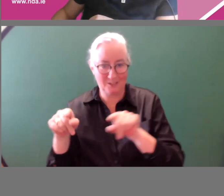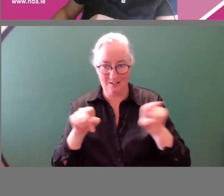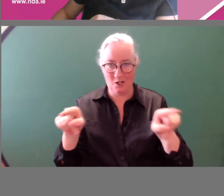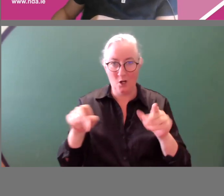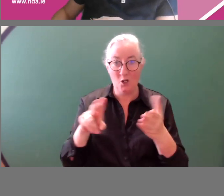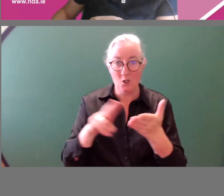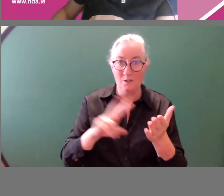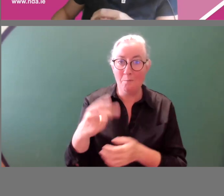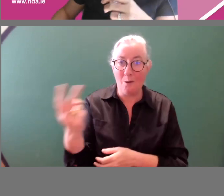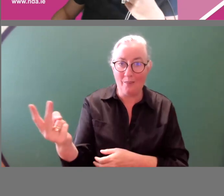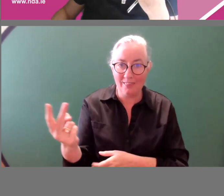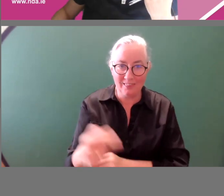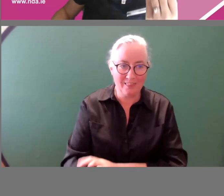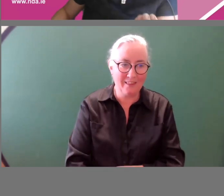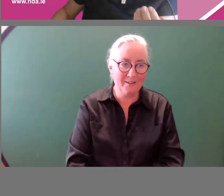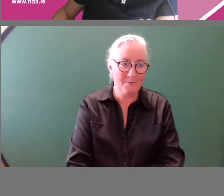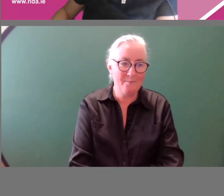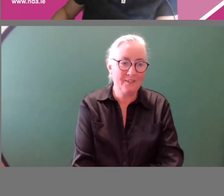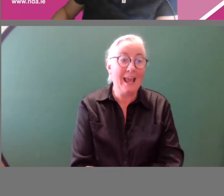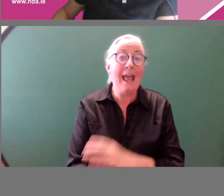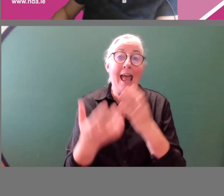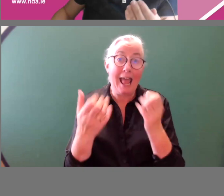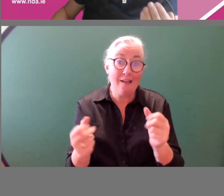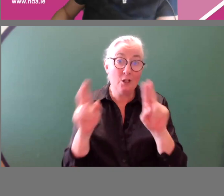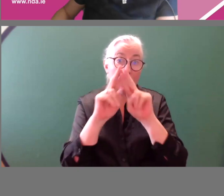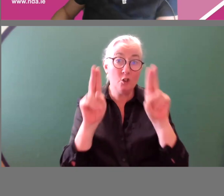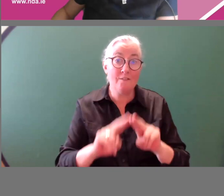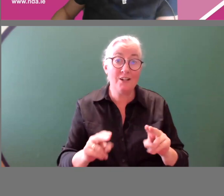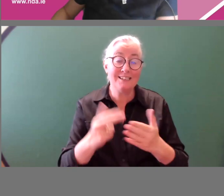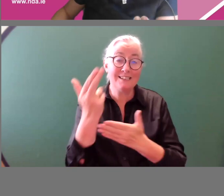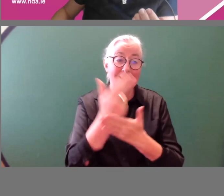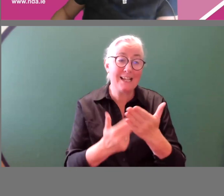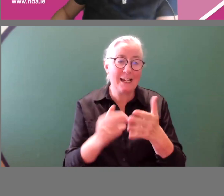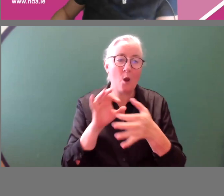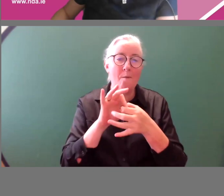that there is also a Universal Design section in the home performance index from the Irish green